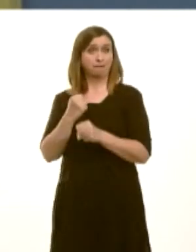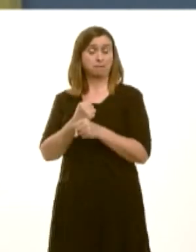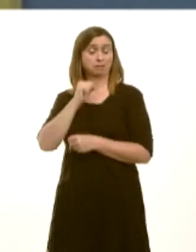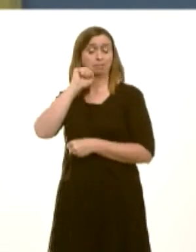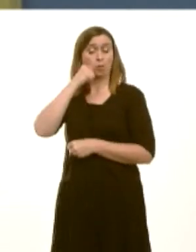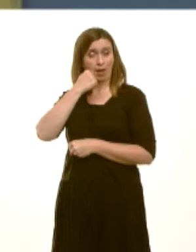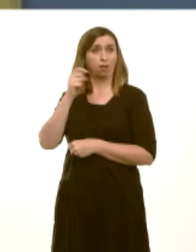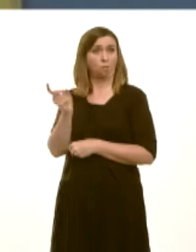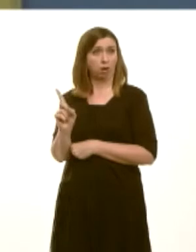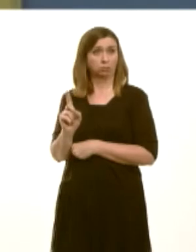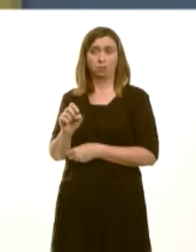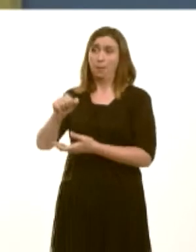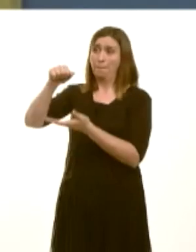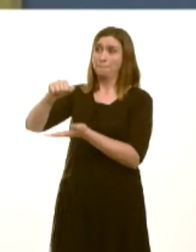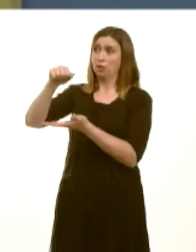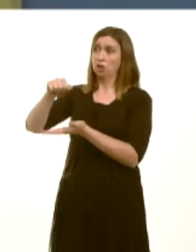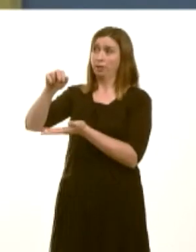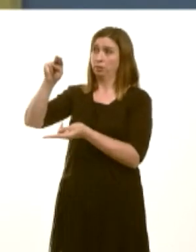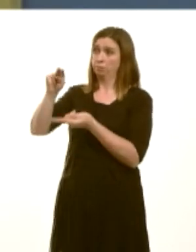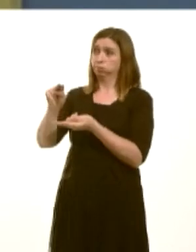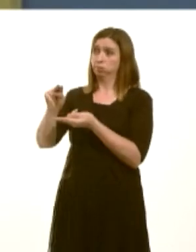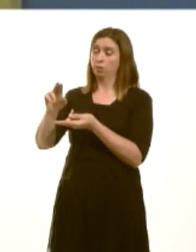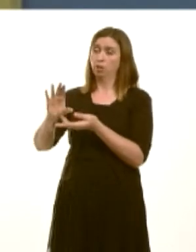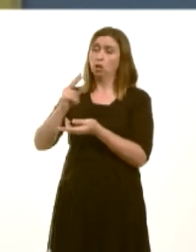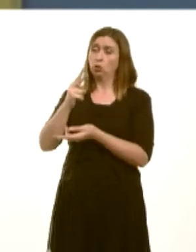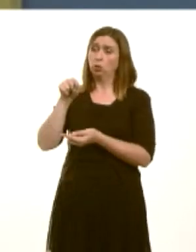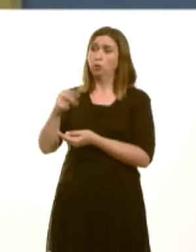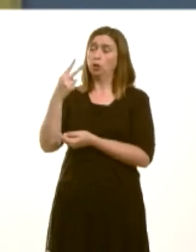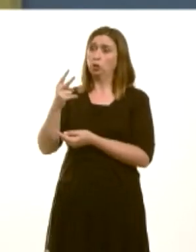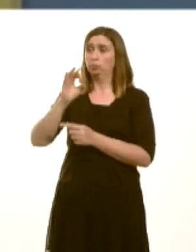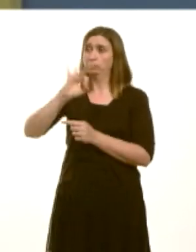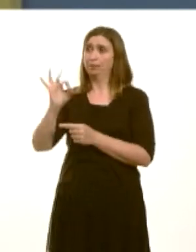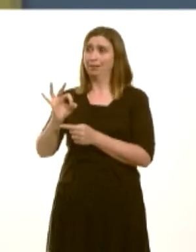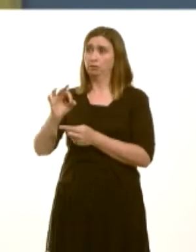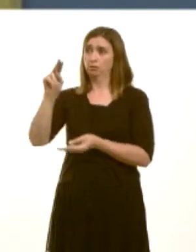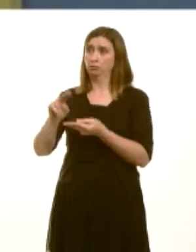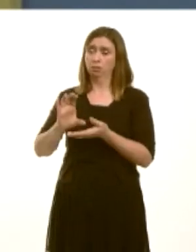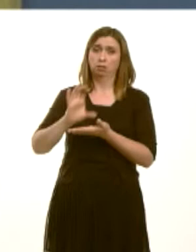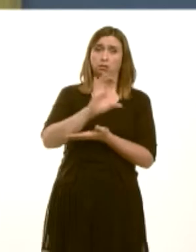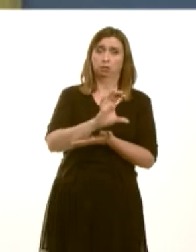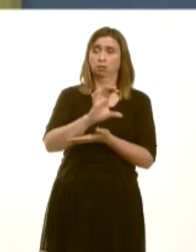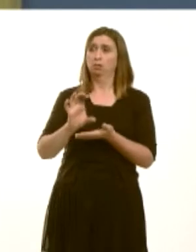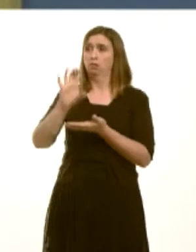the budgets to devolved institutions by 2.2 per cent. Thatís a cut. Youíve said recently